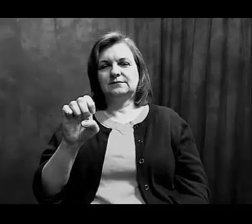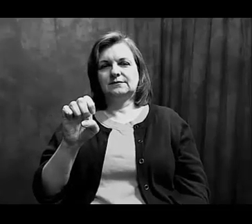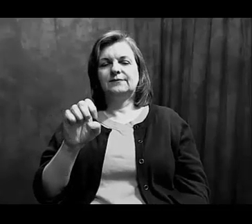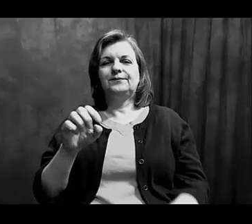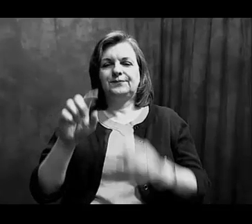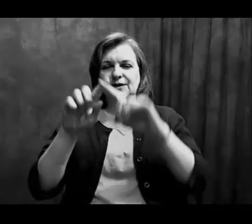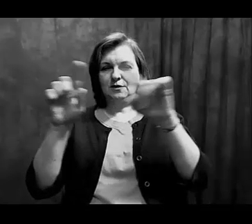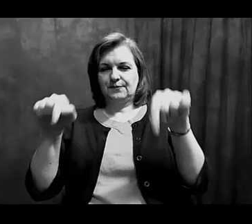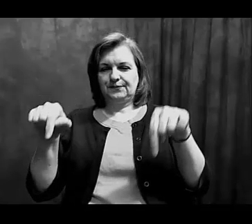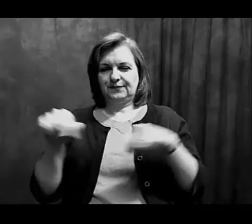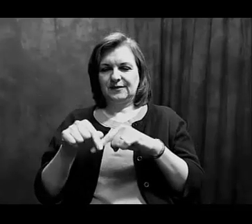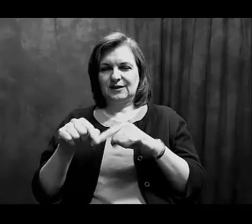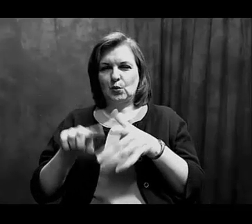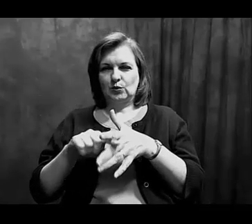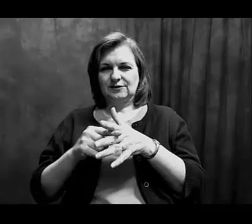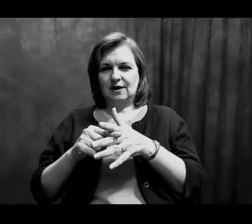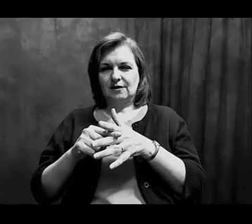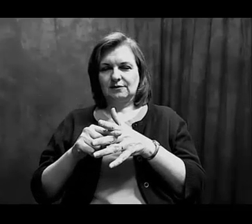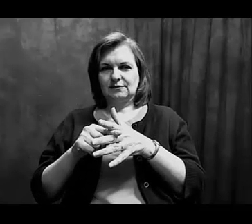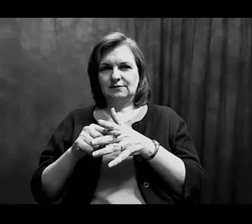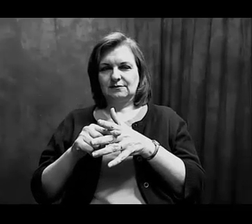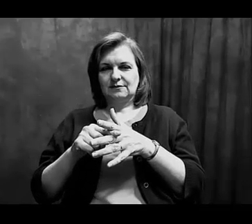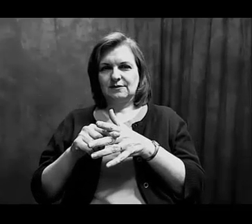that the cell plate will actually start building